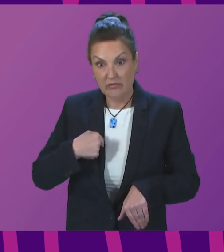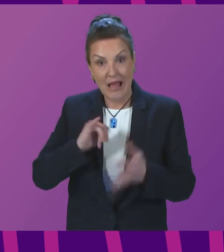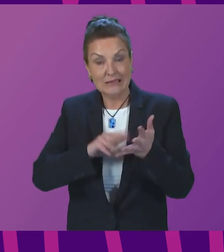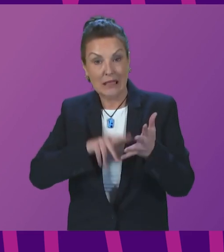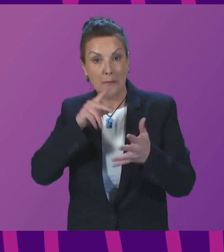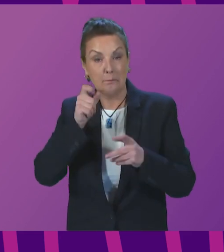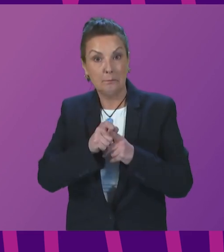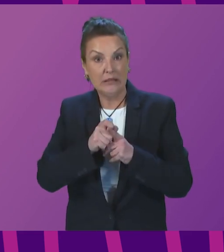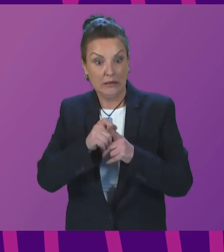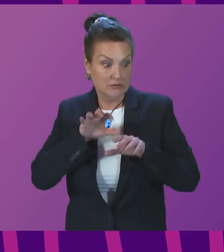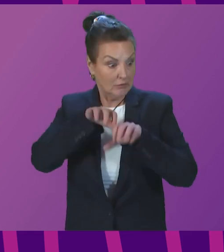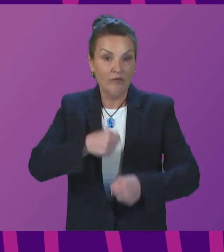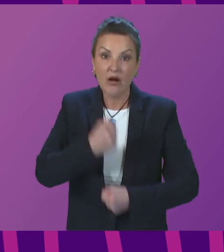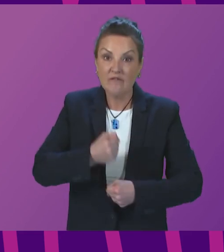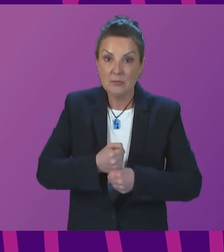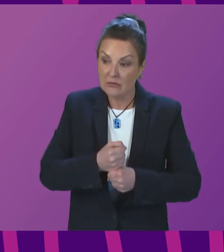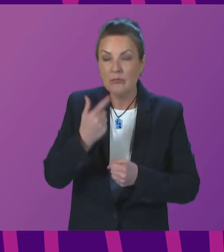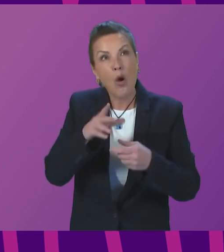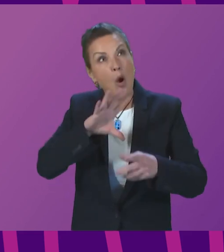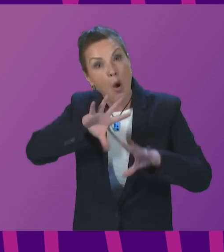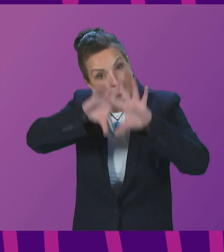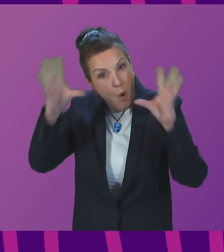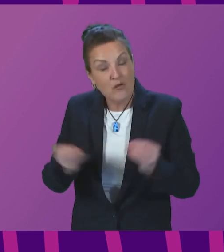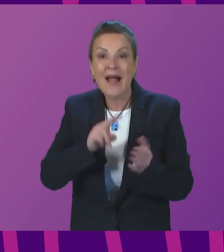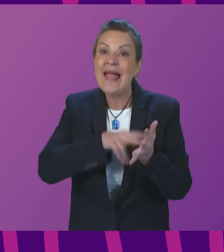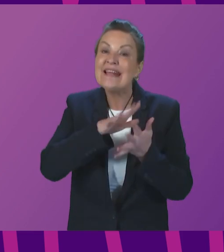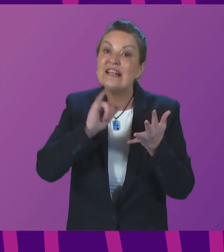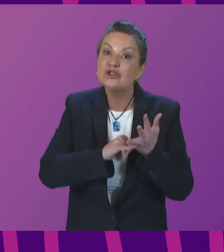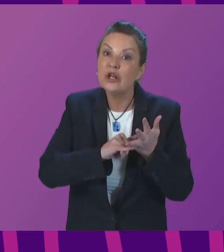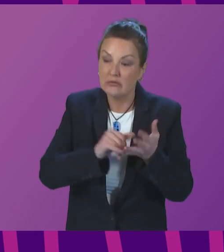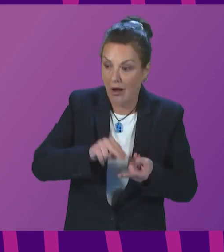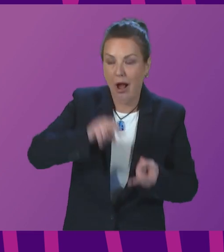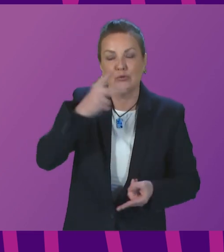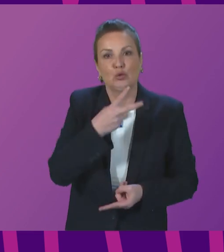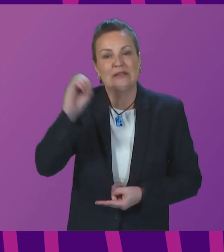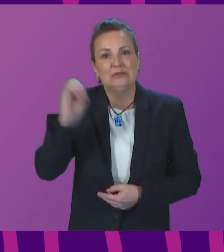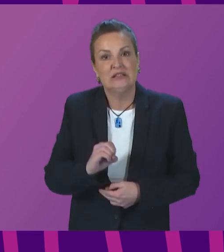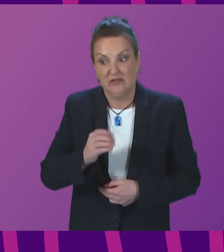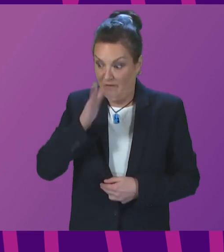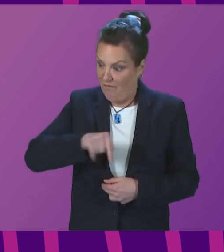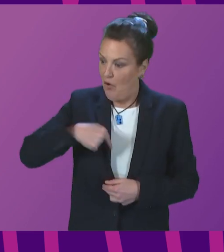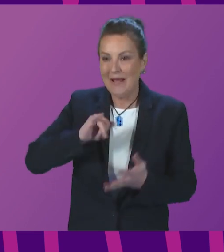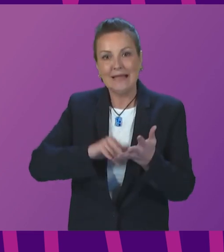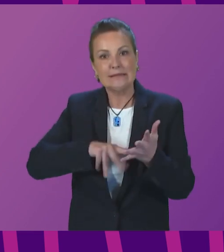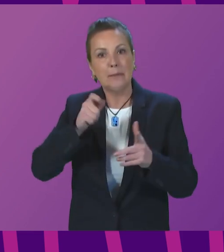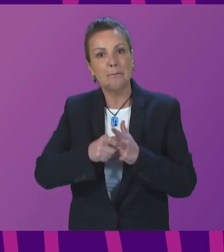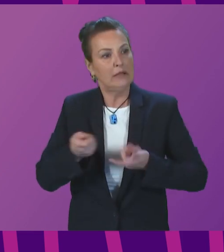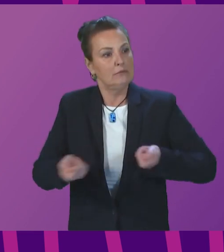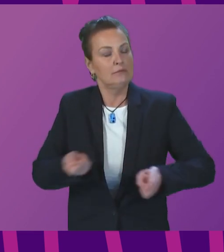Overall NHS staffing has increased by more than 20 per cent to a record high since the Government took office.